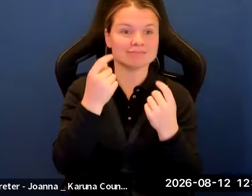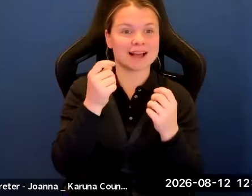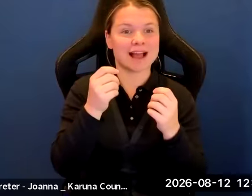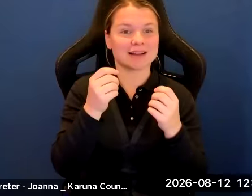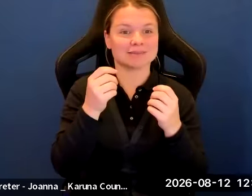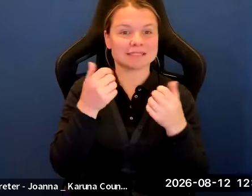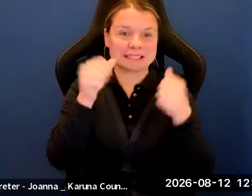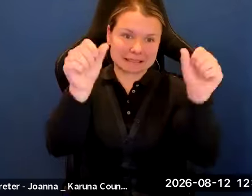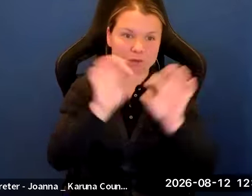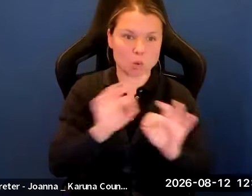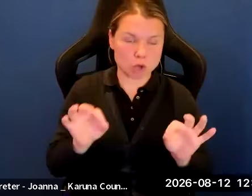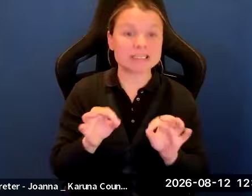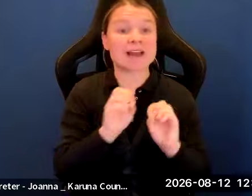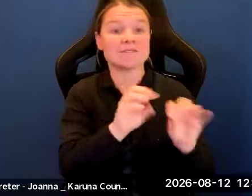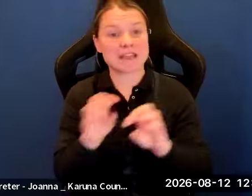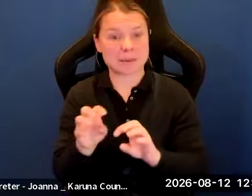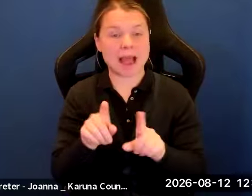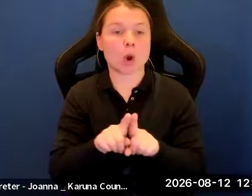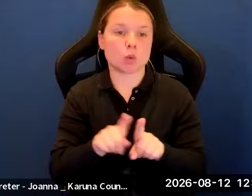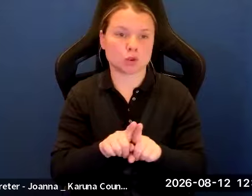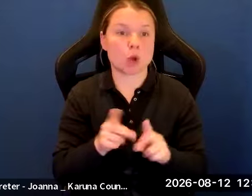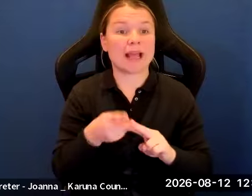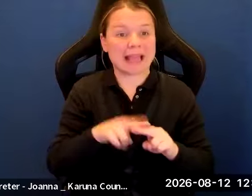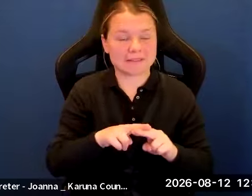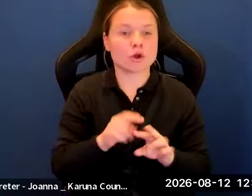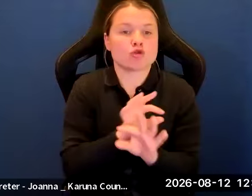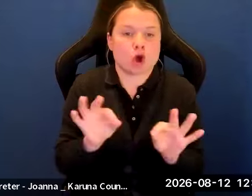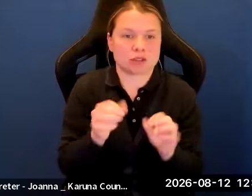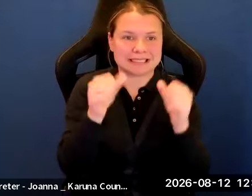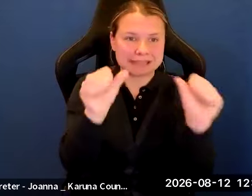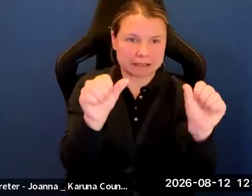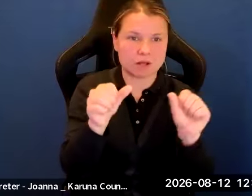all applicants will be notified of the outcome by